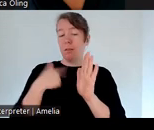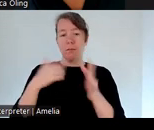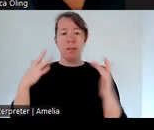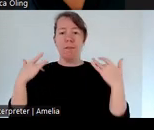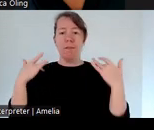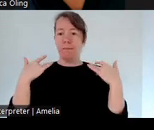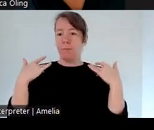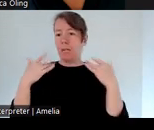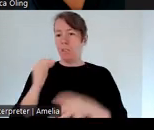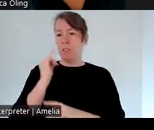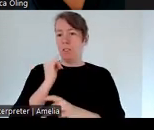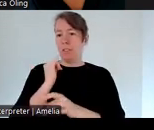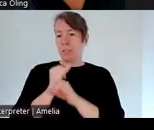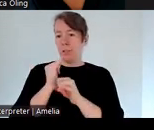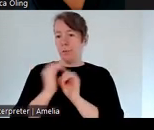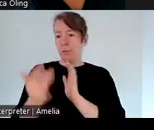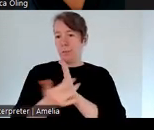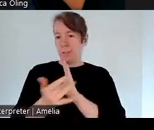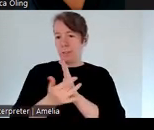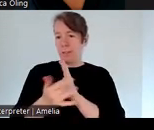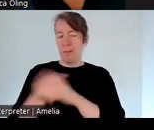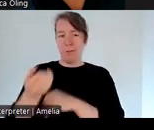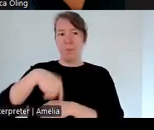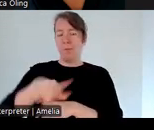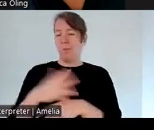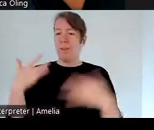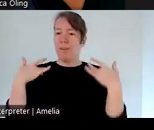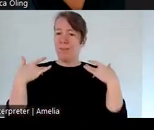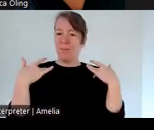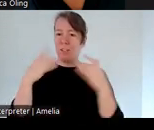We are a fashion, art, design, um, business school.